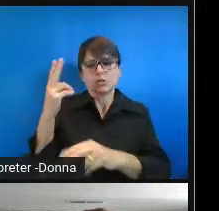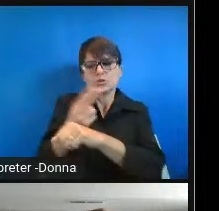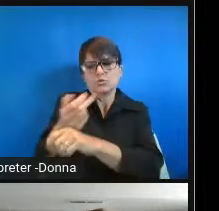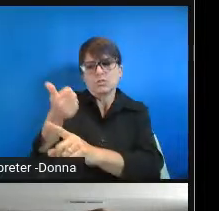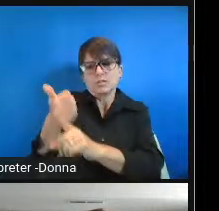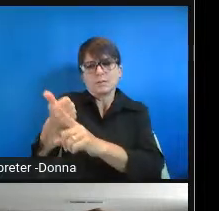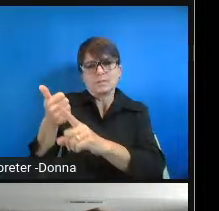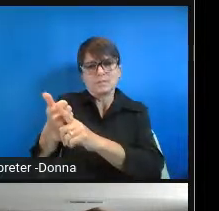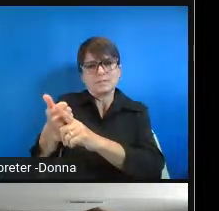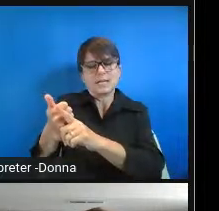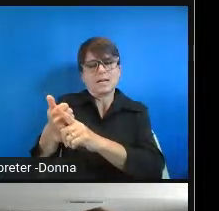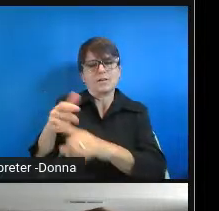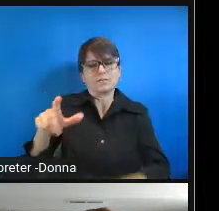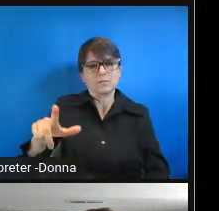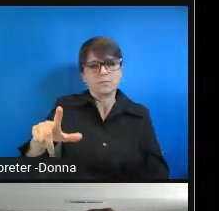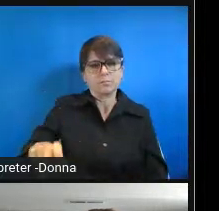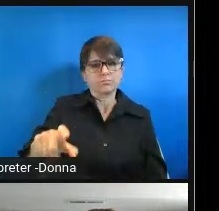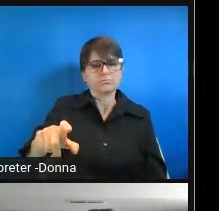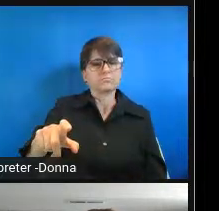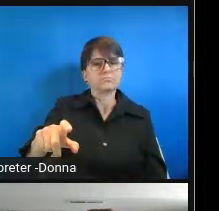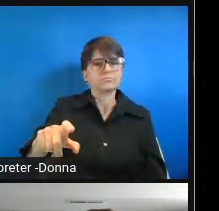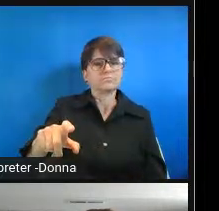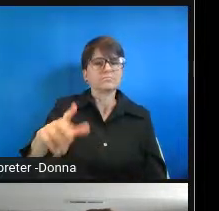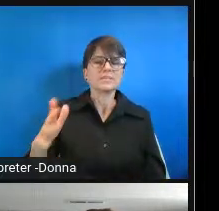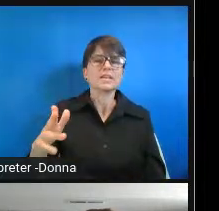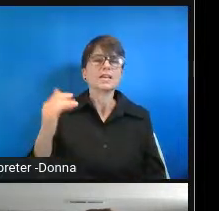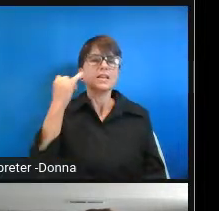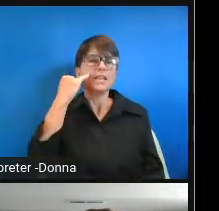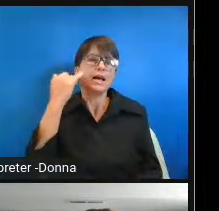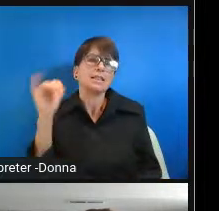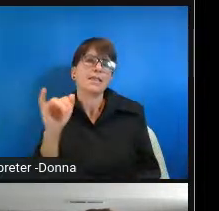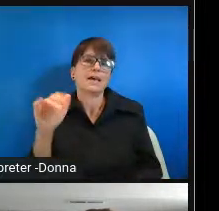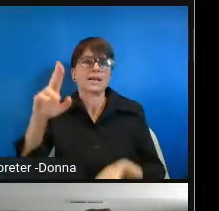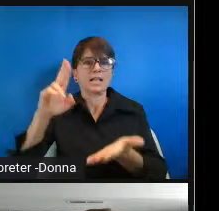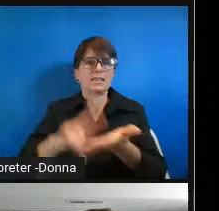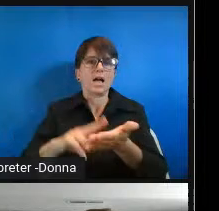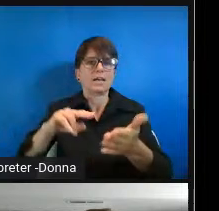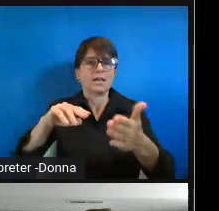Lastly, we have Modals which are typically triggered with user initiation.